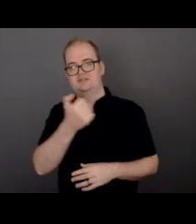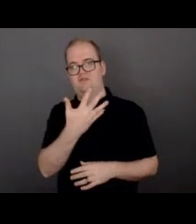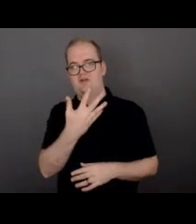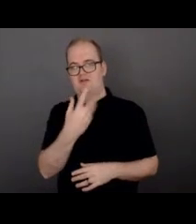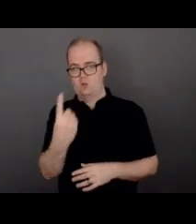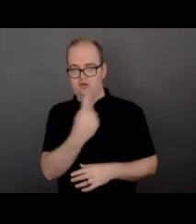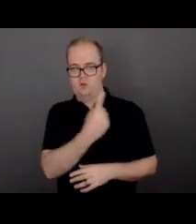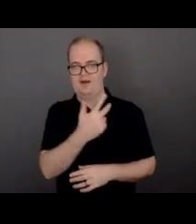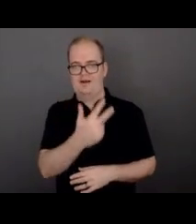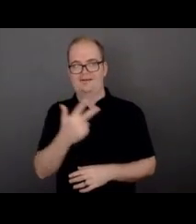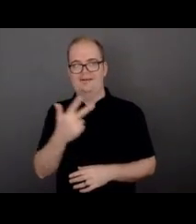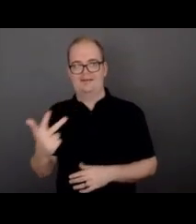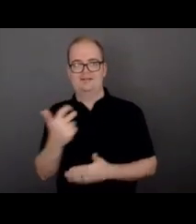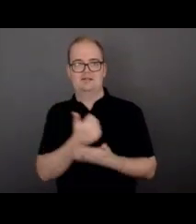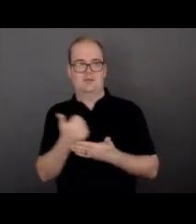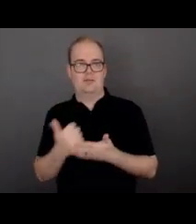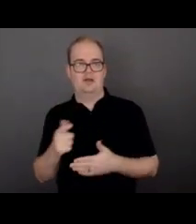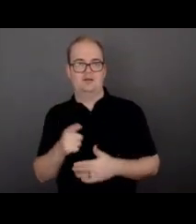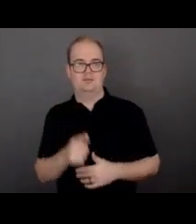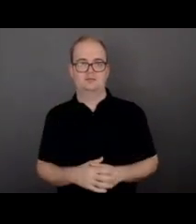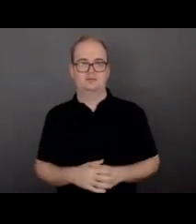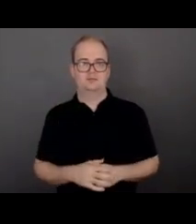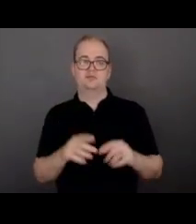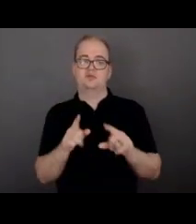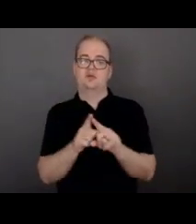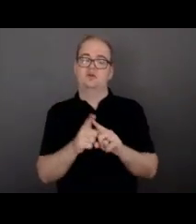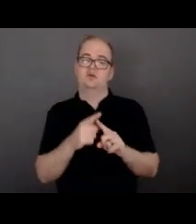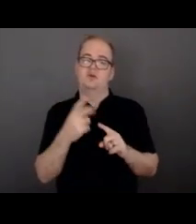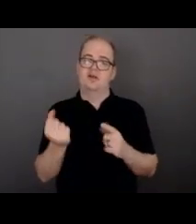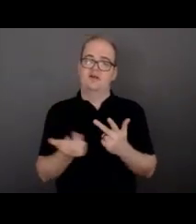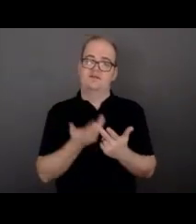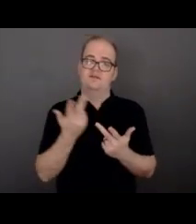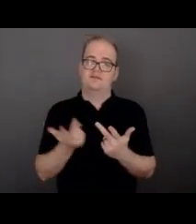We also have another some other targeted hot lines.